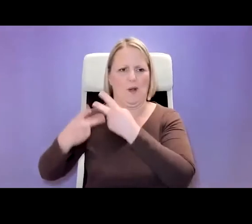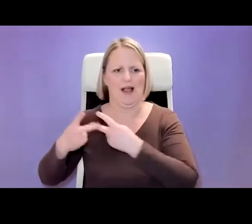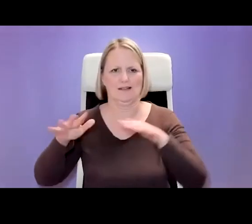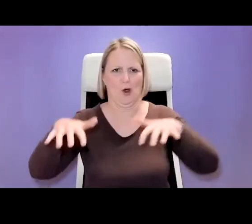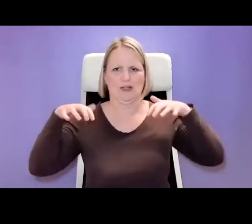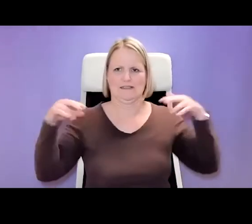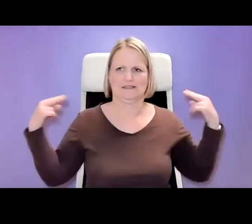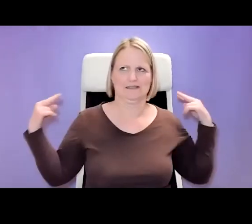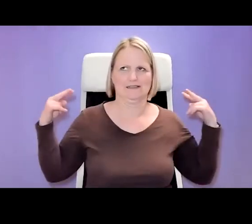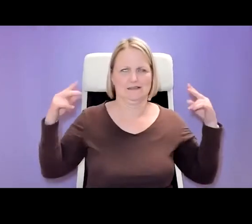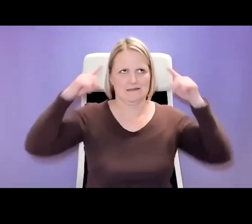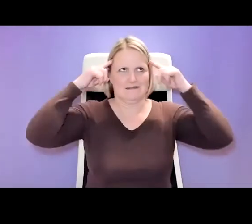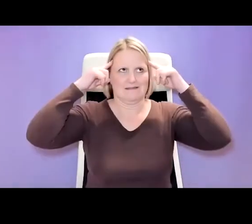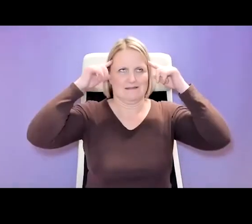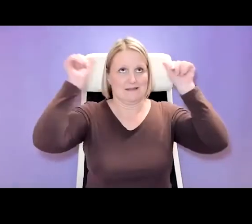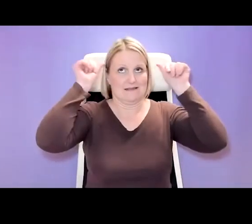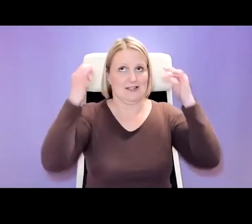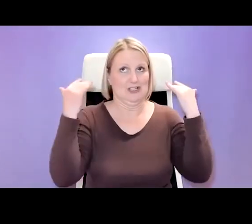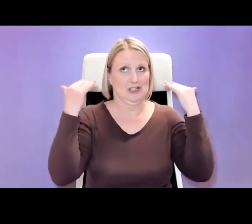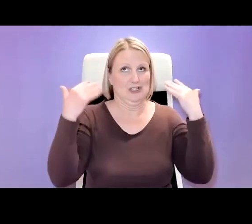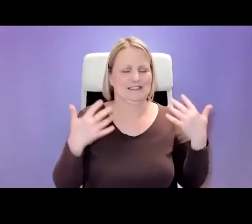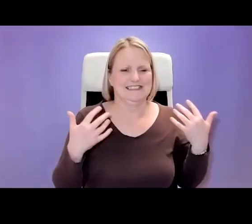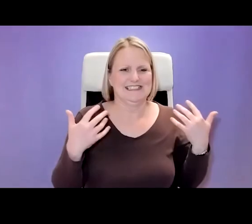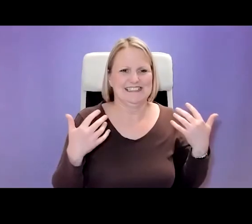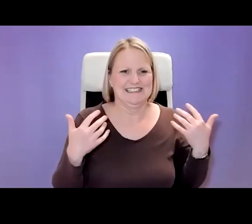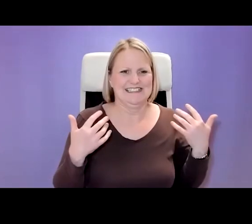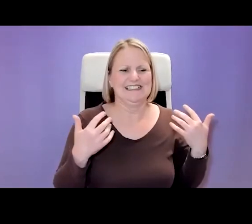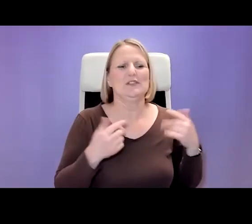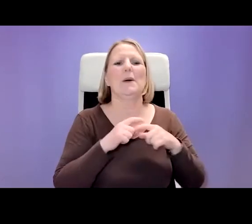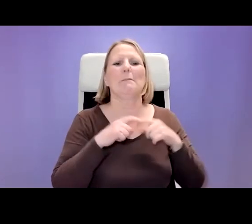but encouraged by his minister - and here I’m using the pronoun "his" intentionally -